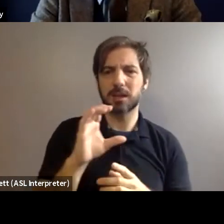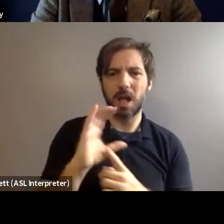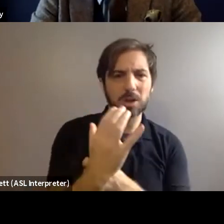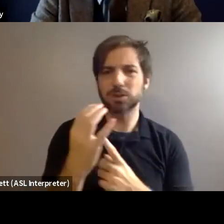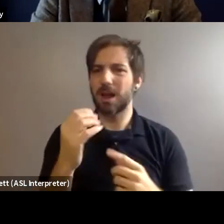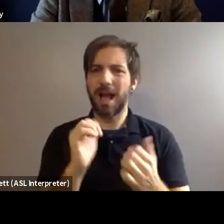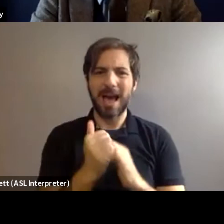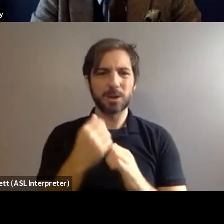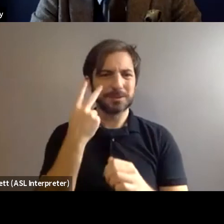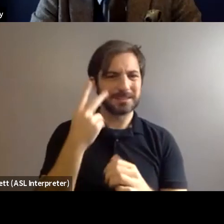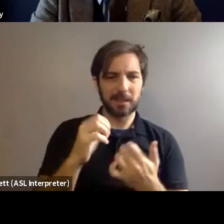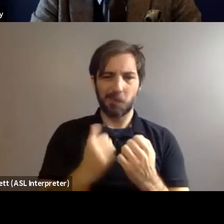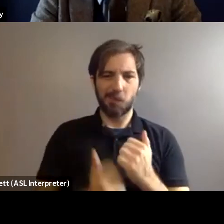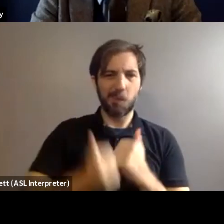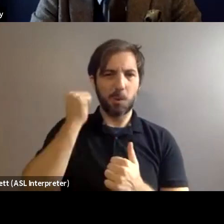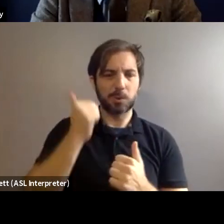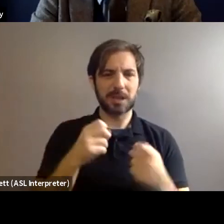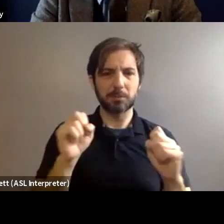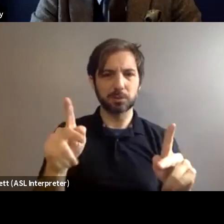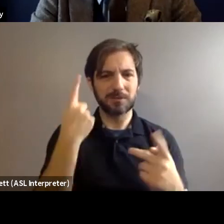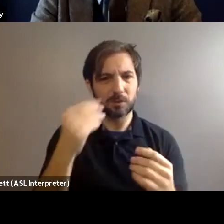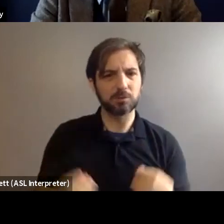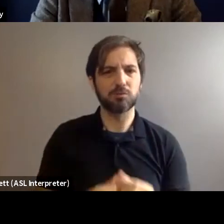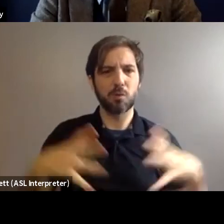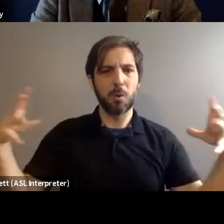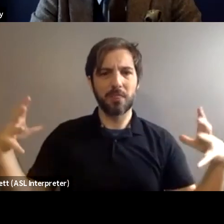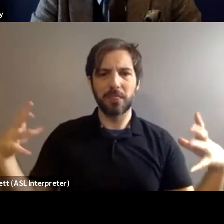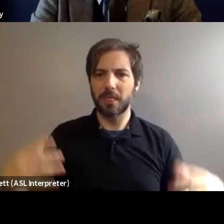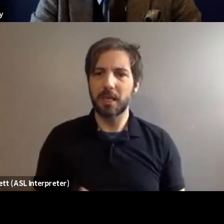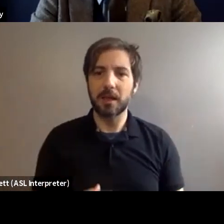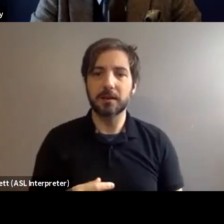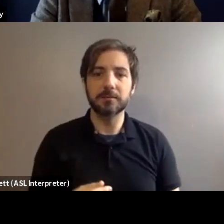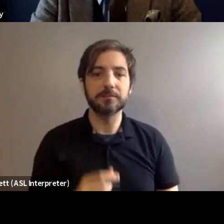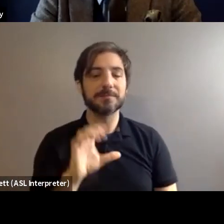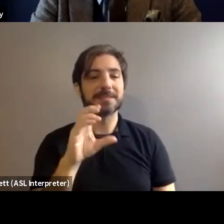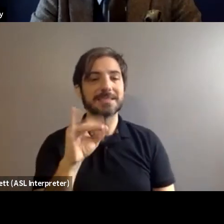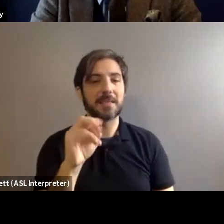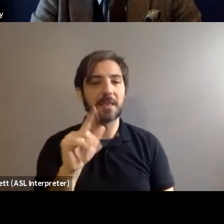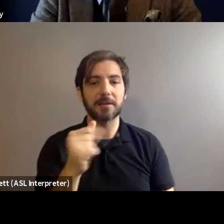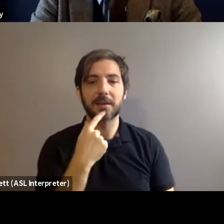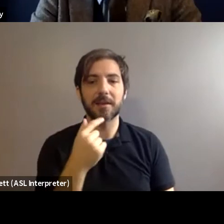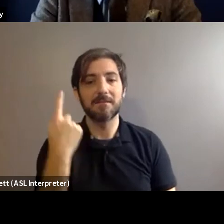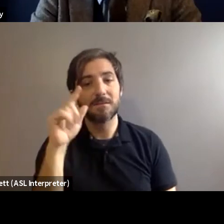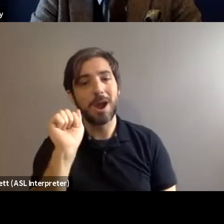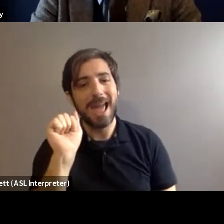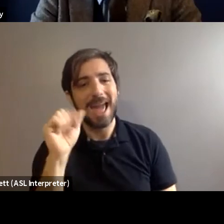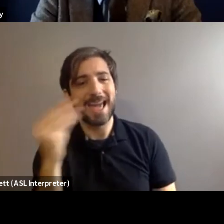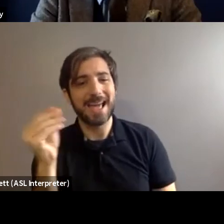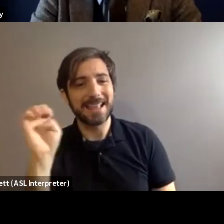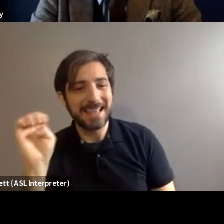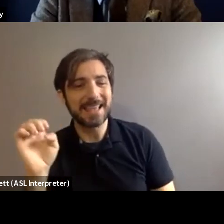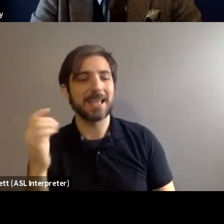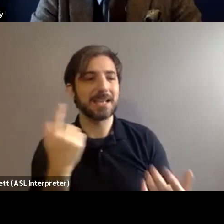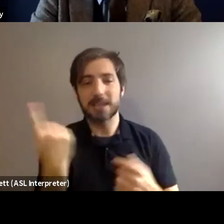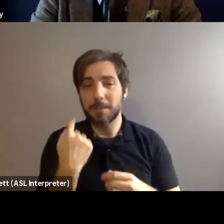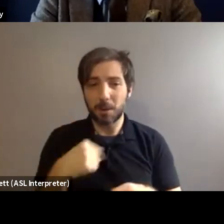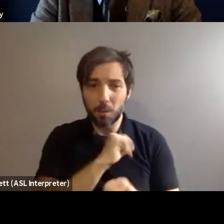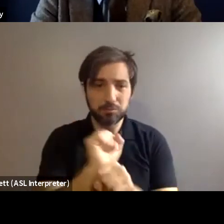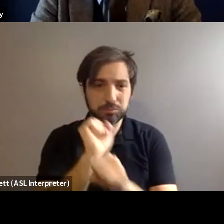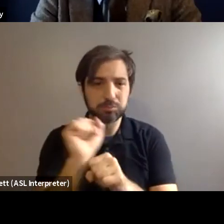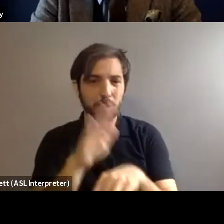i would say for a e it's something we've been working on in 2020 as we prepare for our 2021